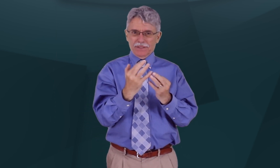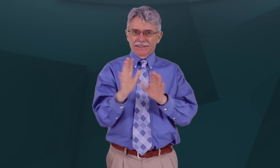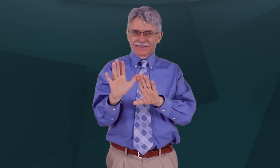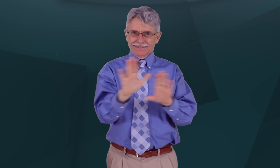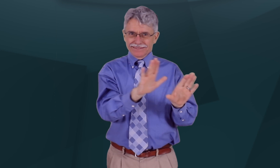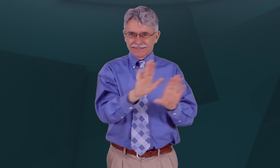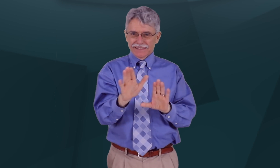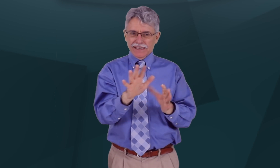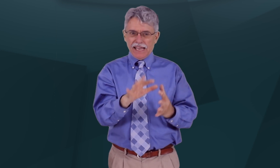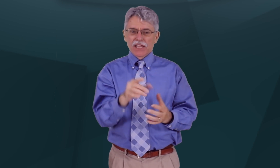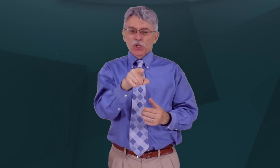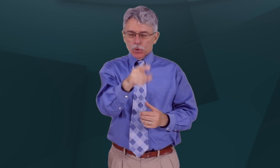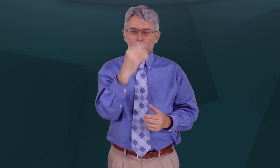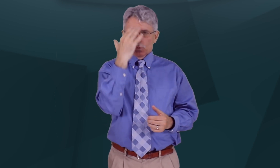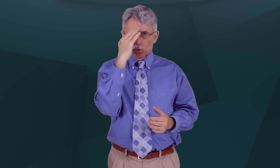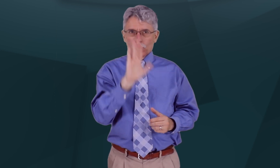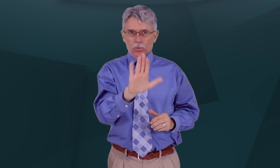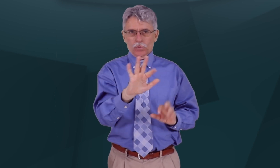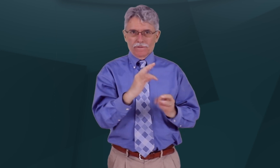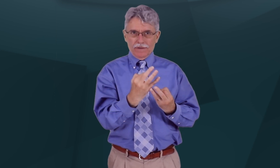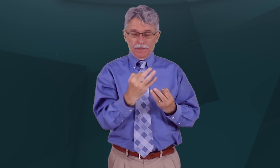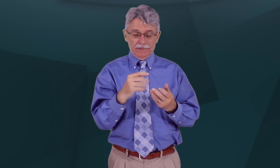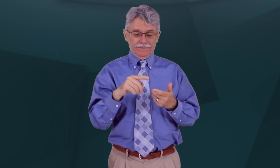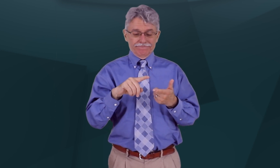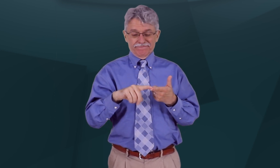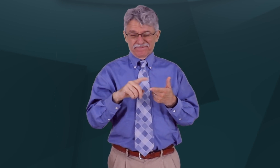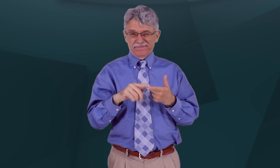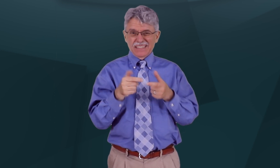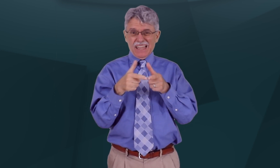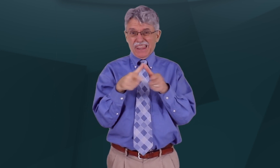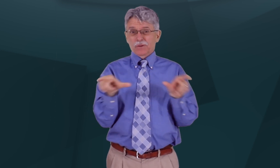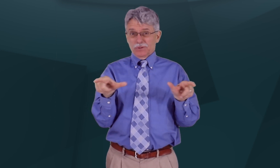But each family is unique, and you know your family.